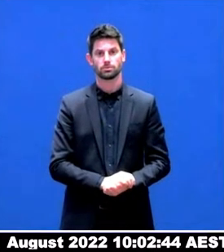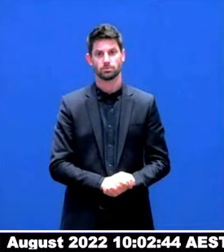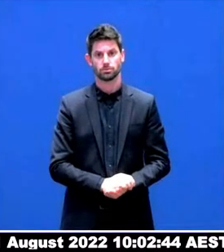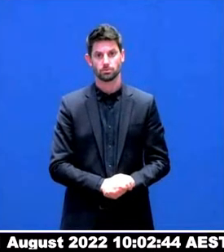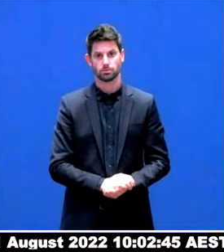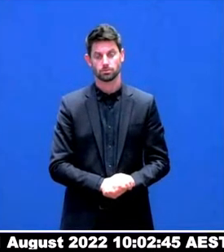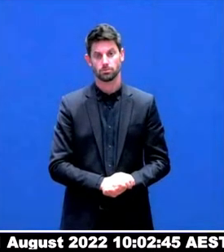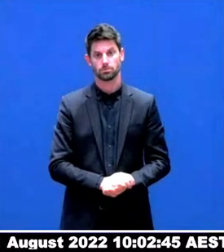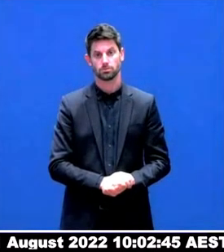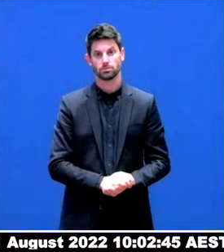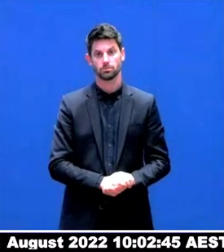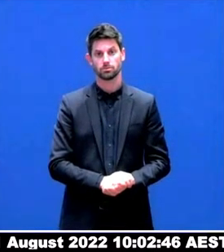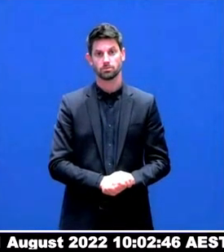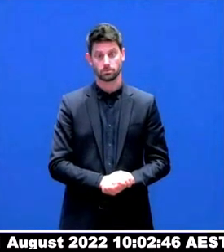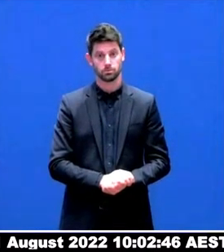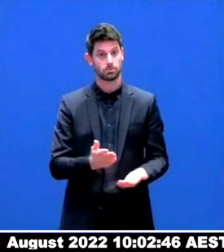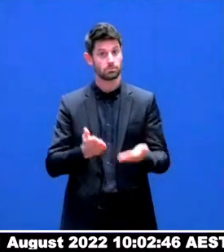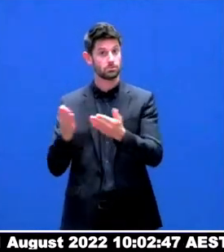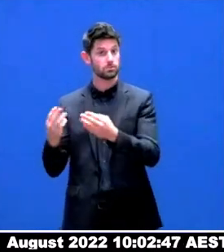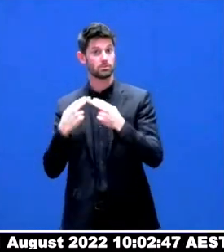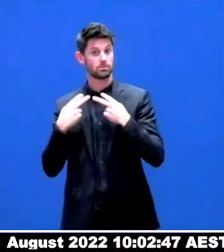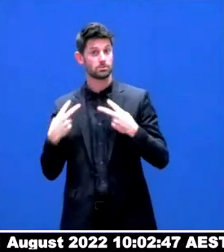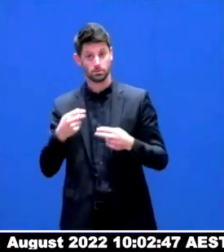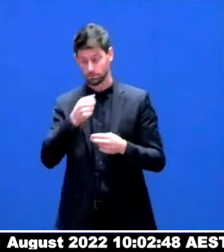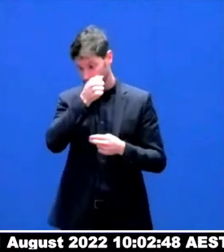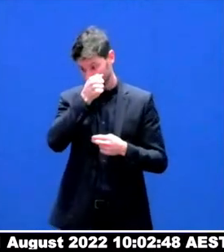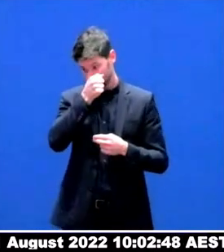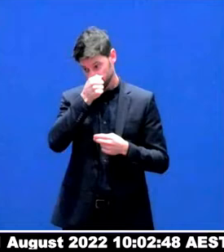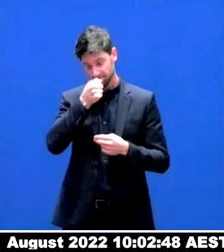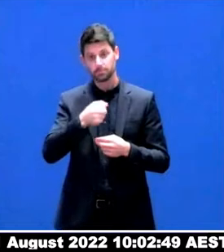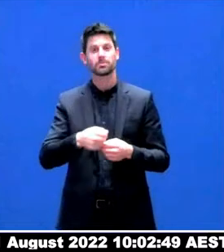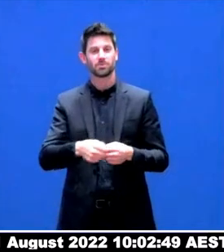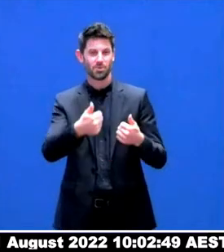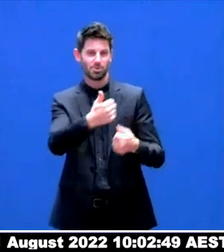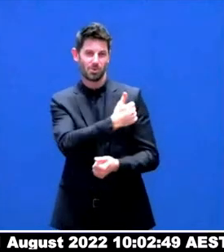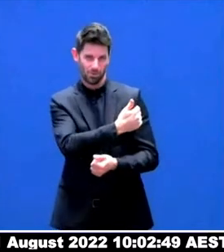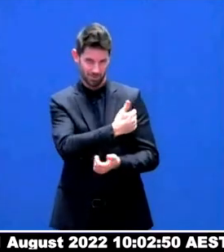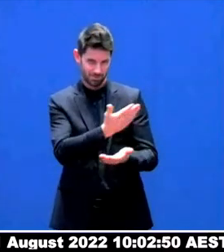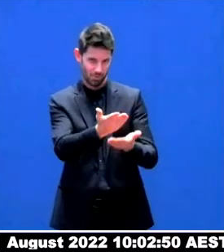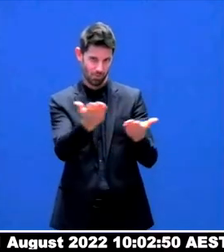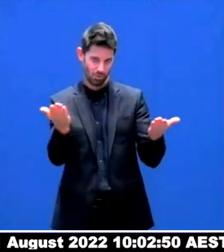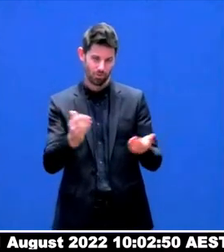stream. Yes, Ms Eastman? Good morning, Commissioners, and good morning everybody following the Royal